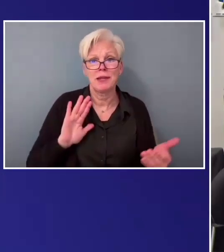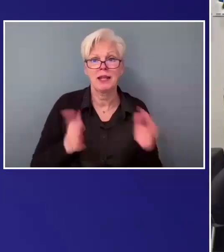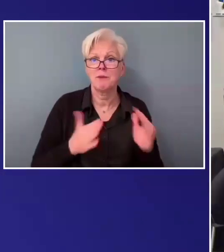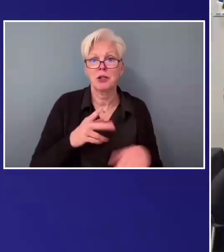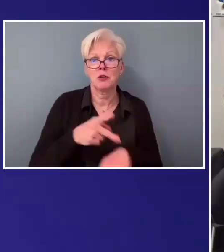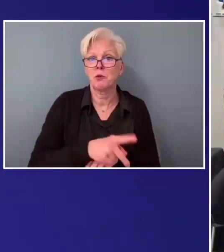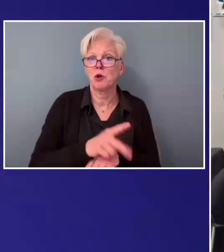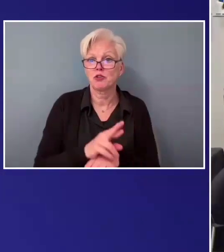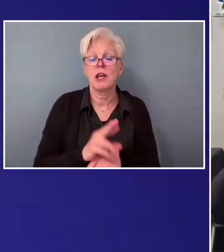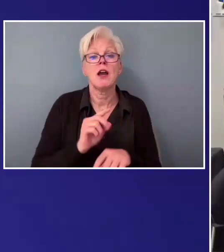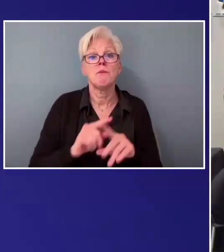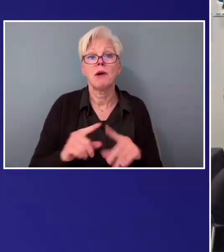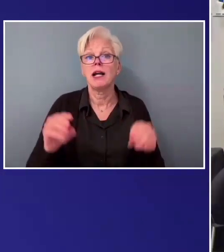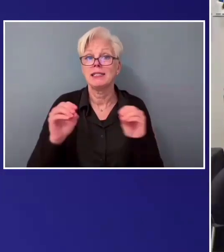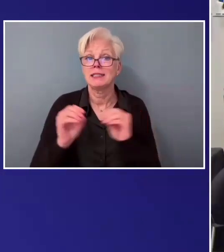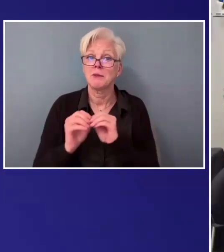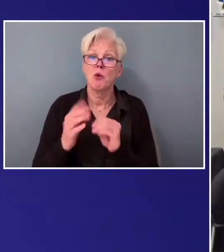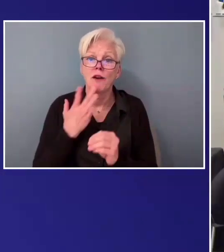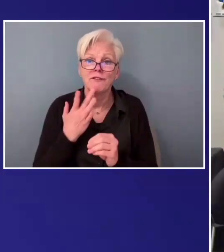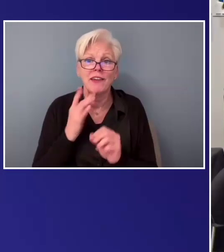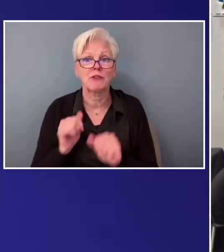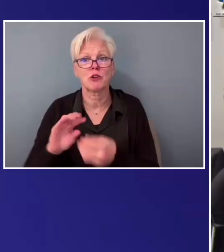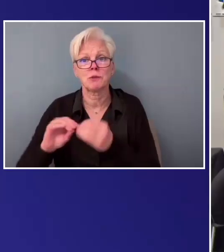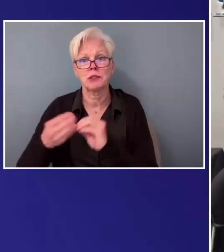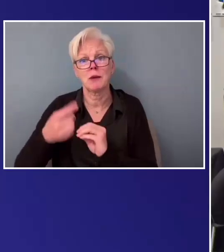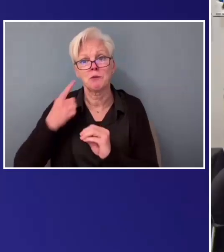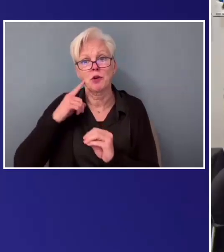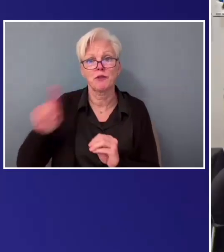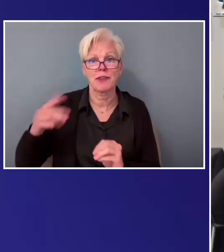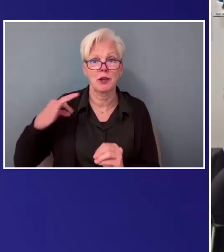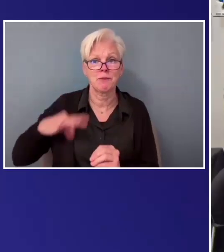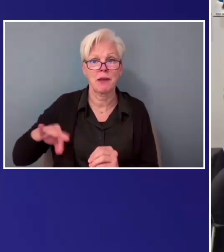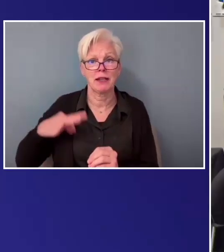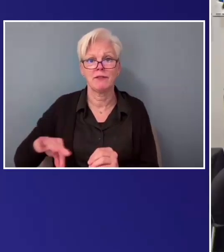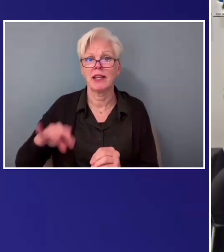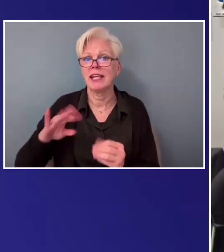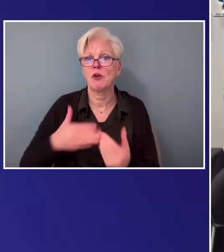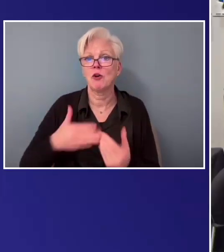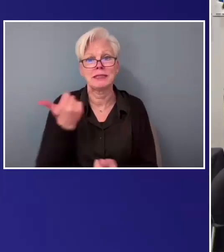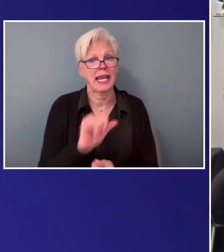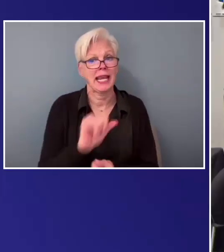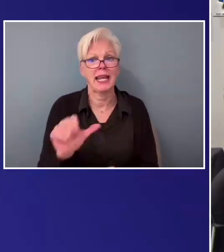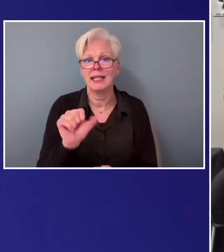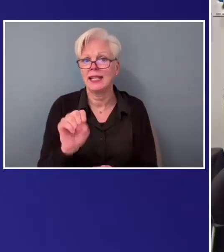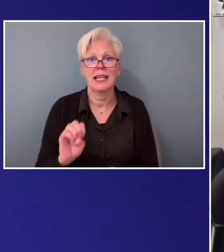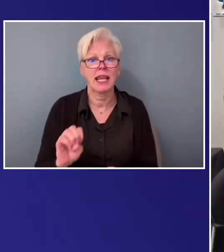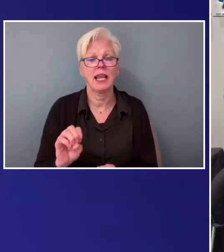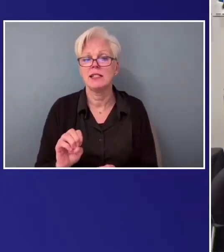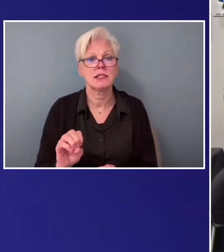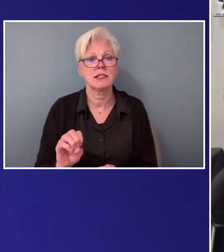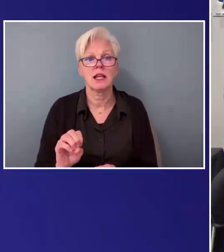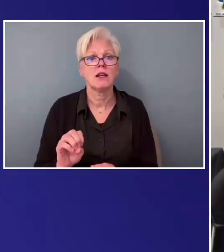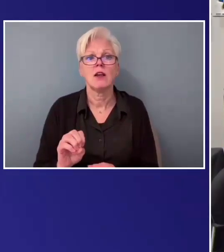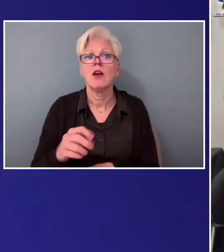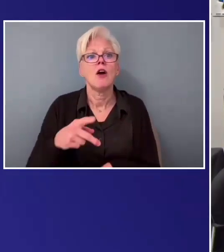it actually is a more favorable number for them in almost any case. Puerto Rico is, by a large margin,